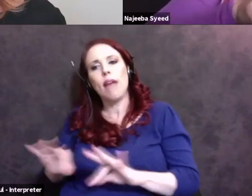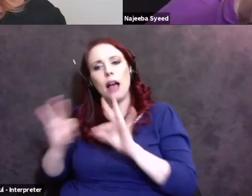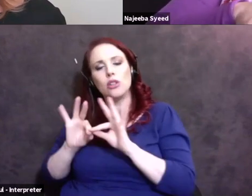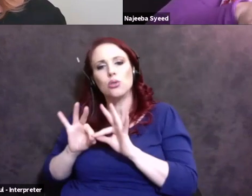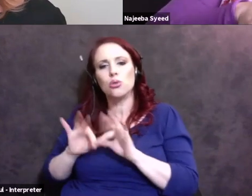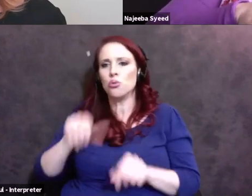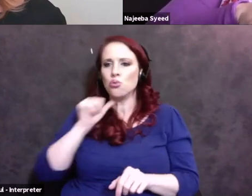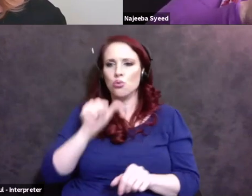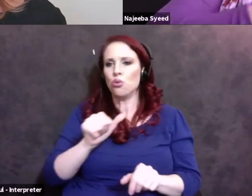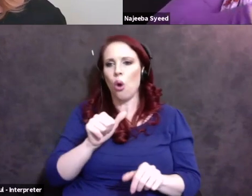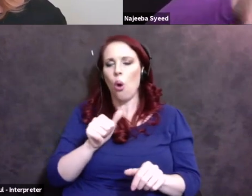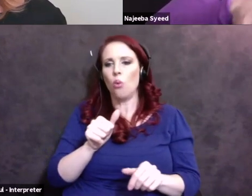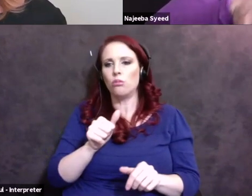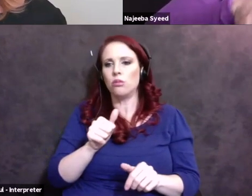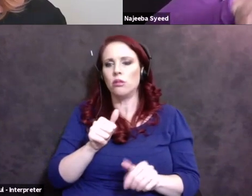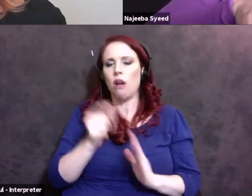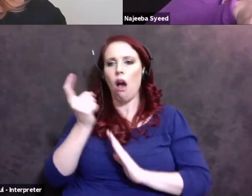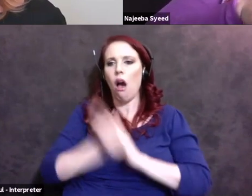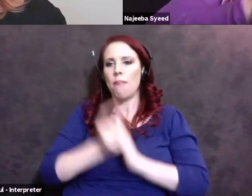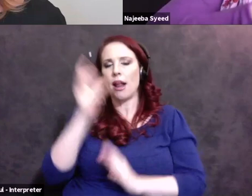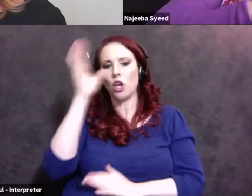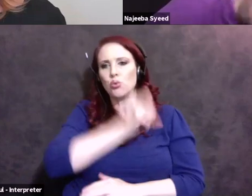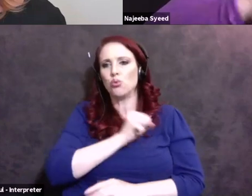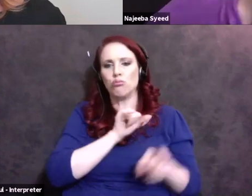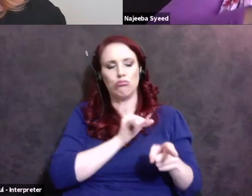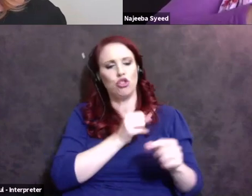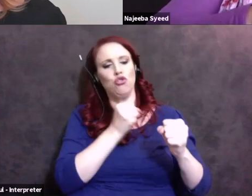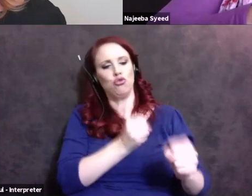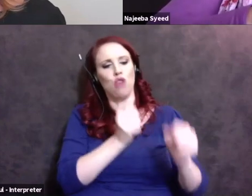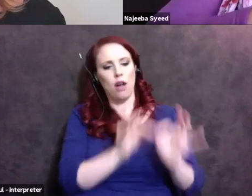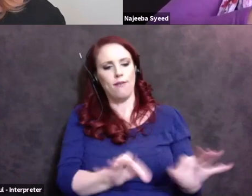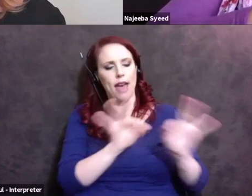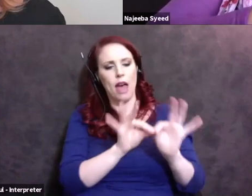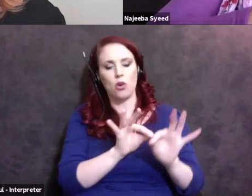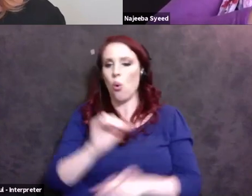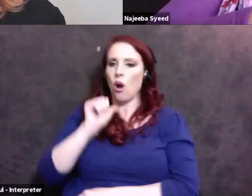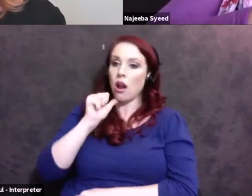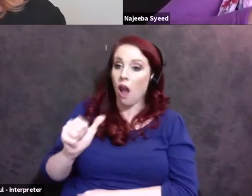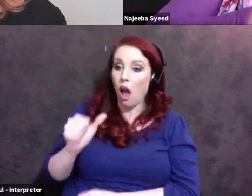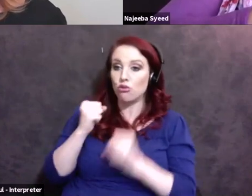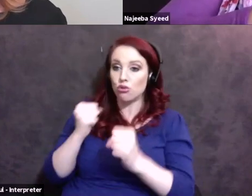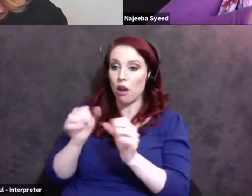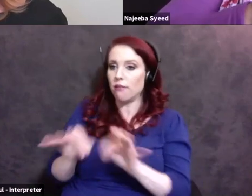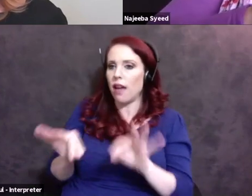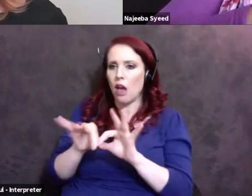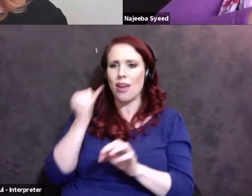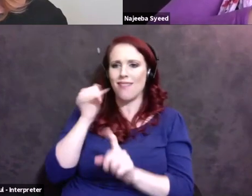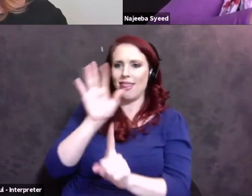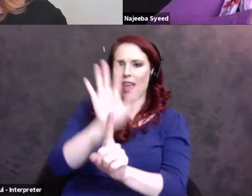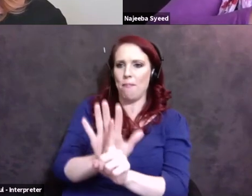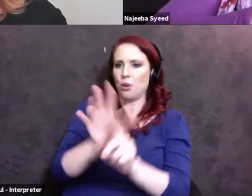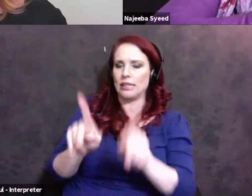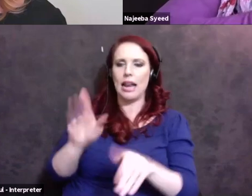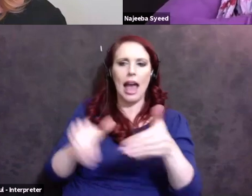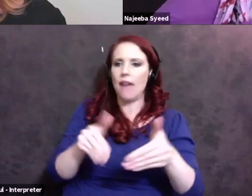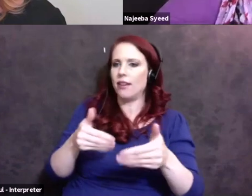as negotiable or non-negotiable when the person hasn't articulated how they want to deal with